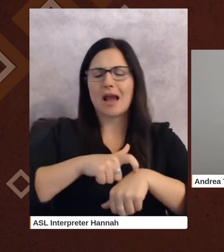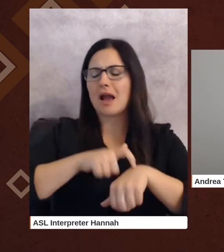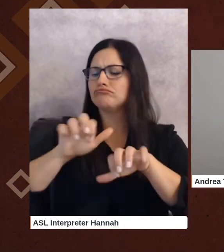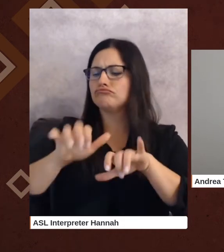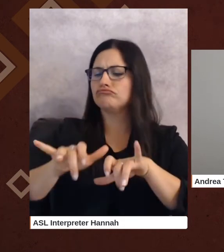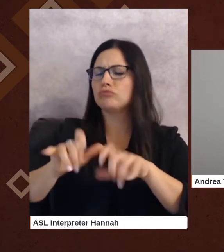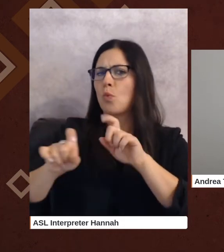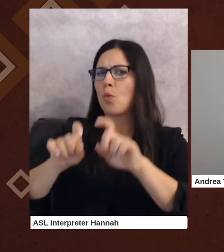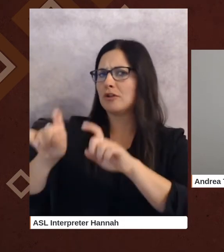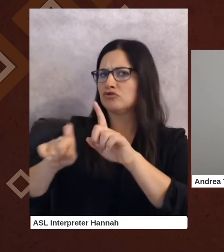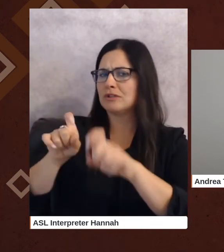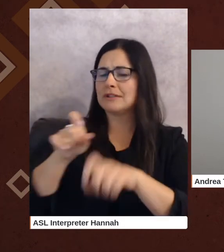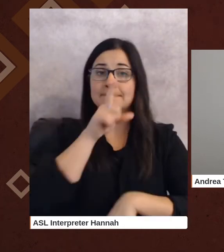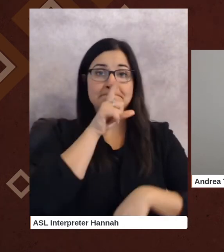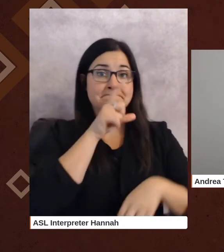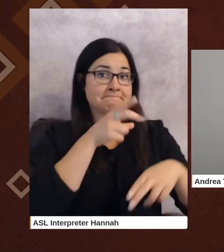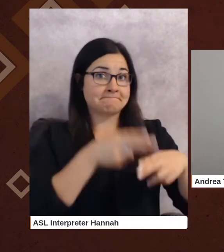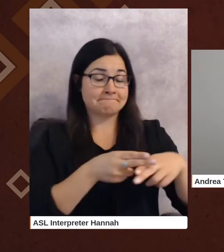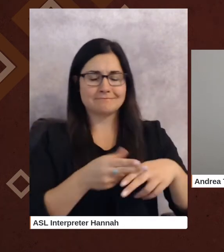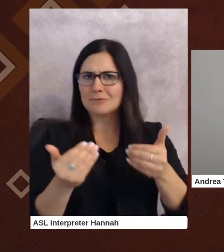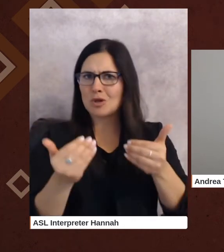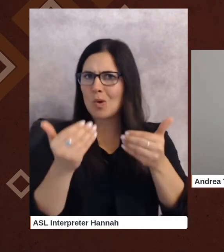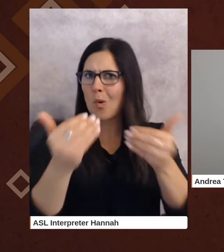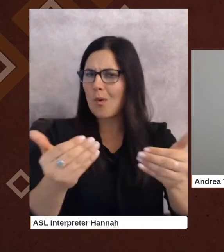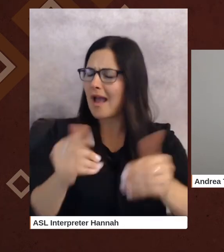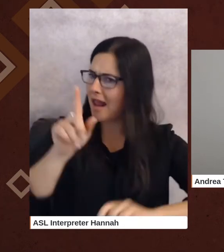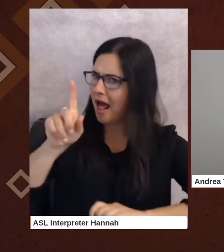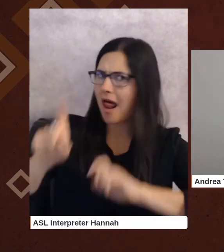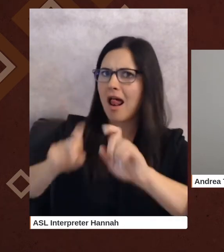Take advantage of the resources and the presenters that are here today for you.